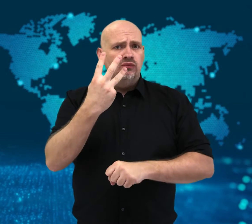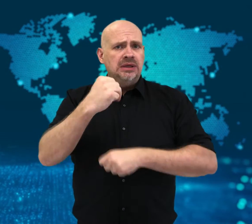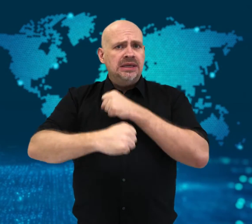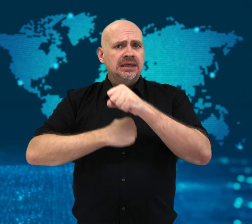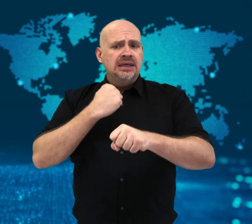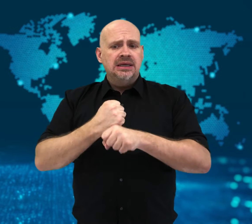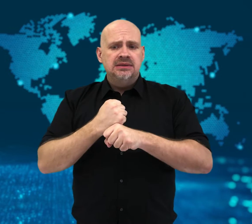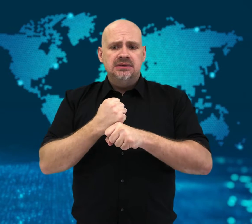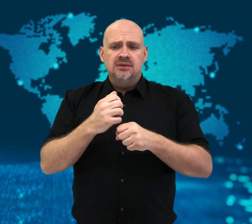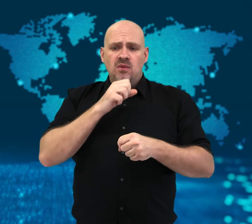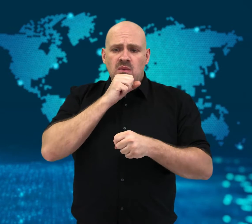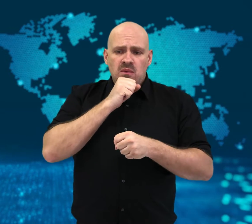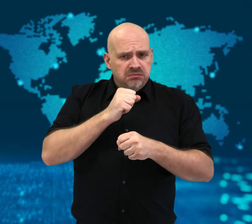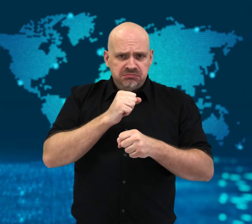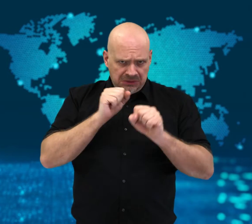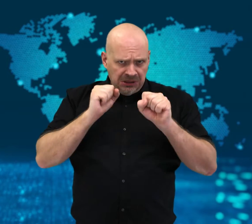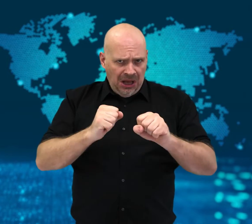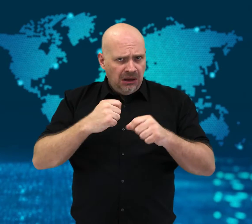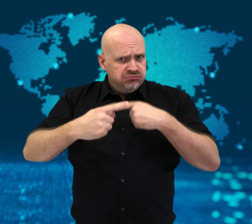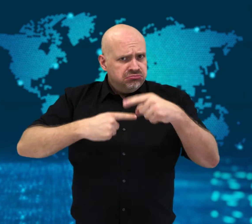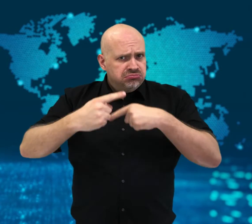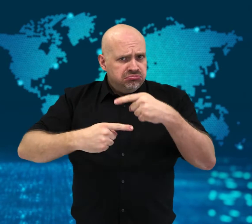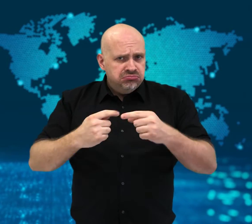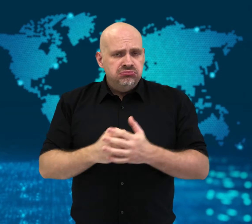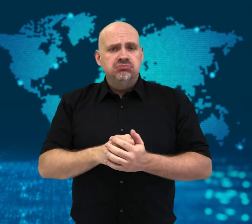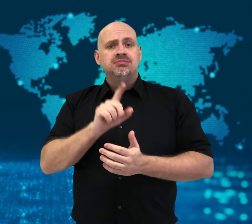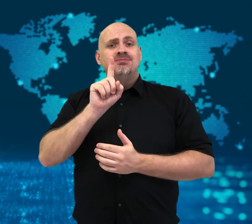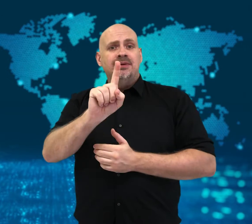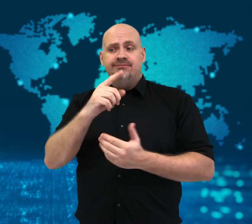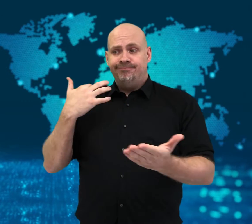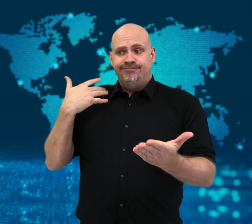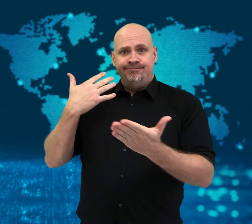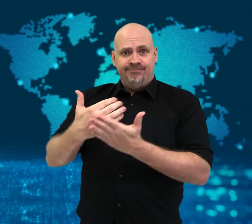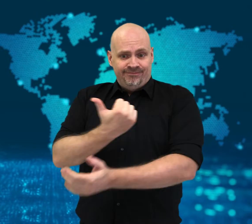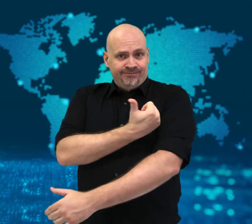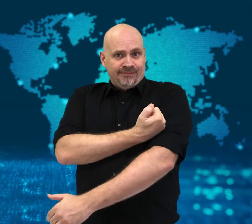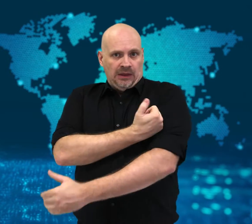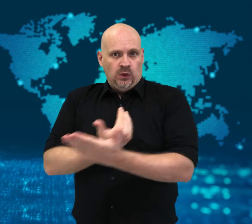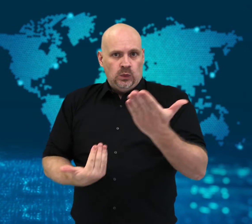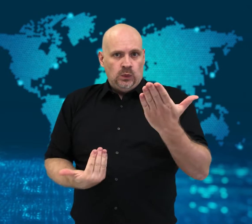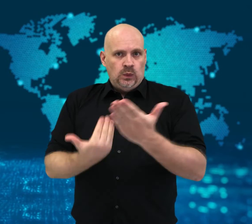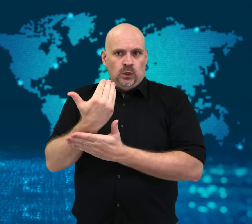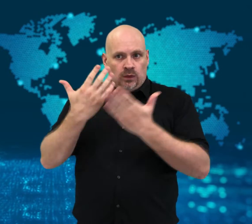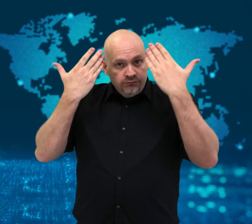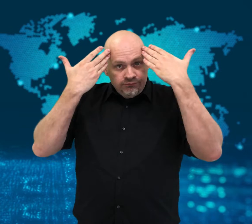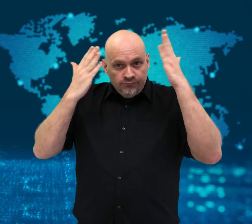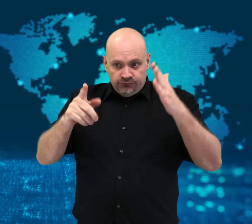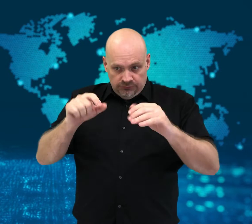but COVID-19 vaccines have not been around long enough to